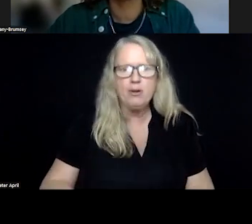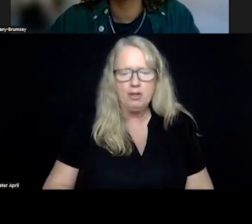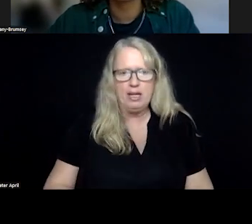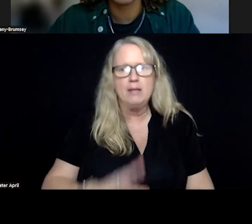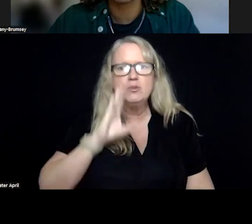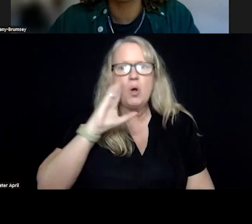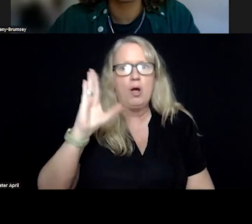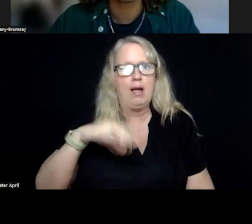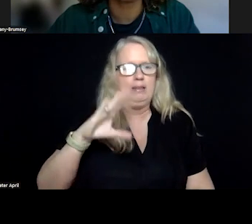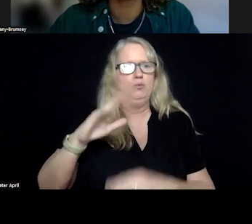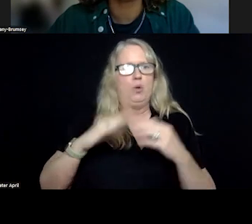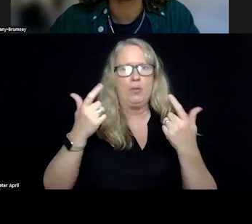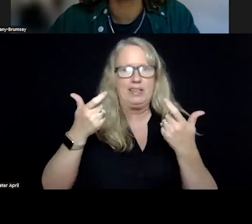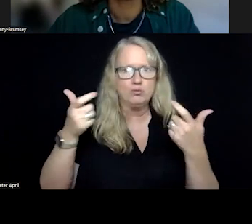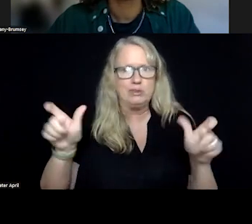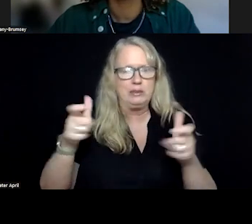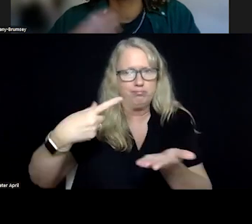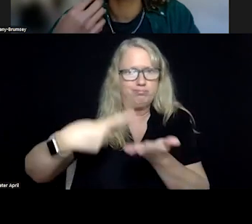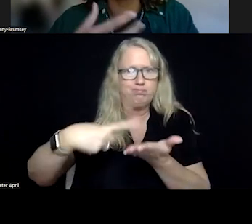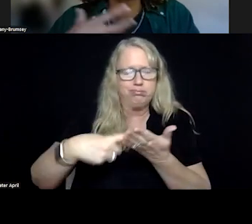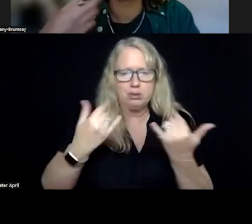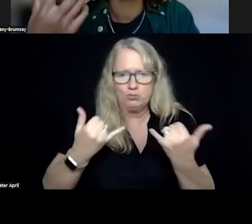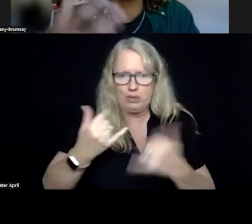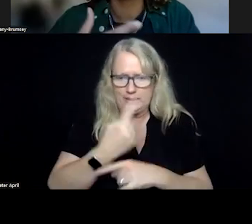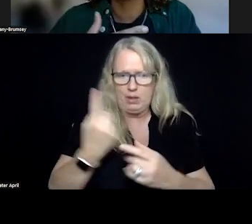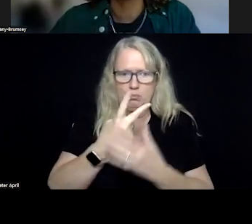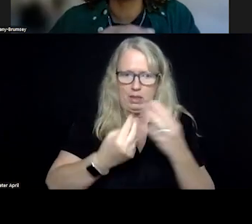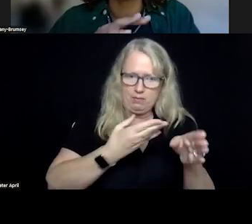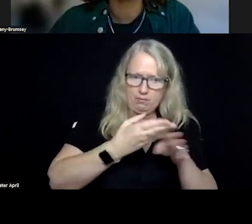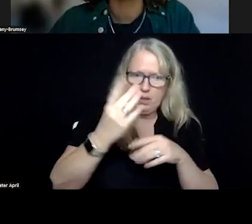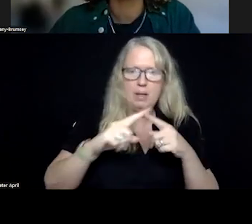IS A HUGE TOPIC IN THE FIELD AND IN THE POPULAR DISCOURSE.